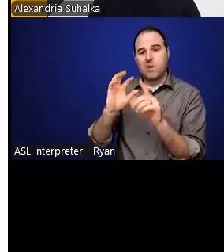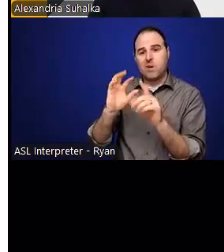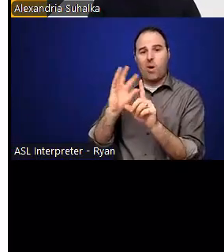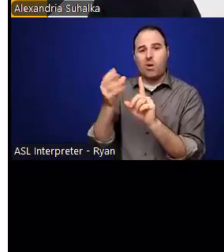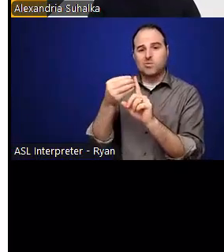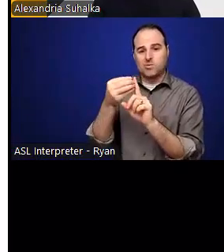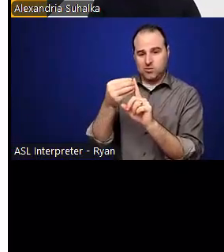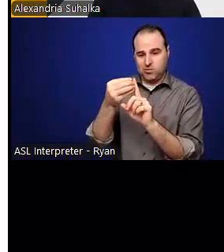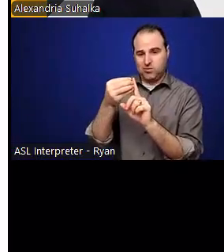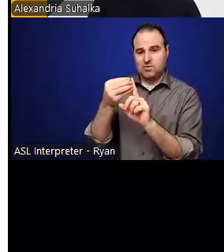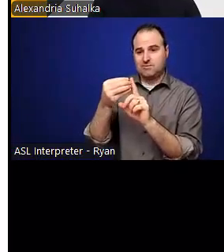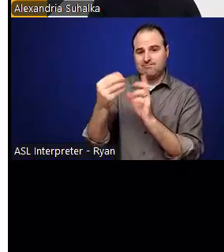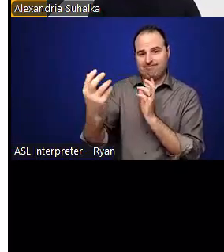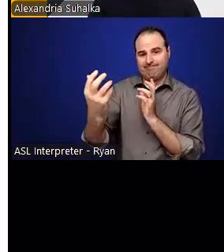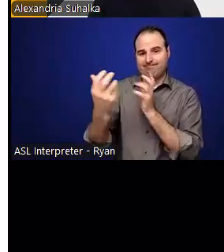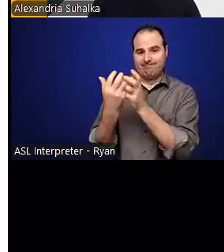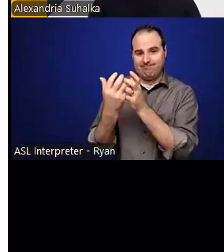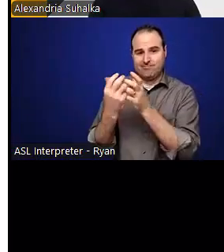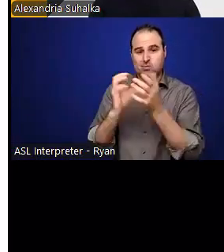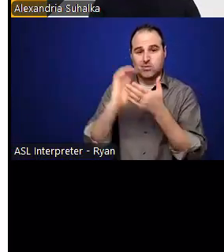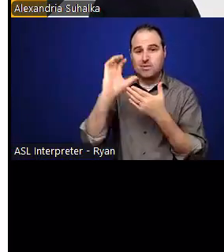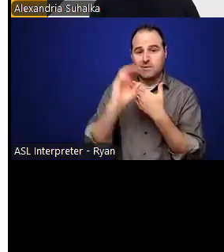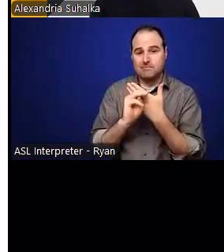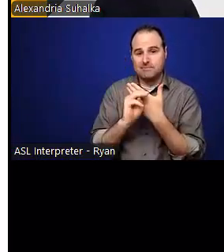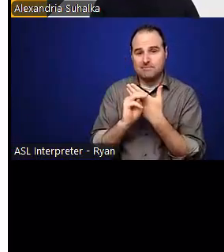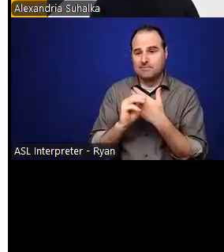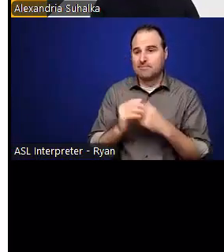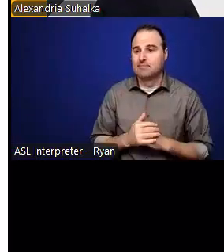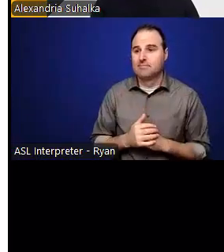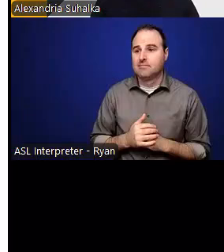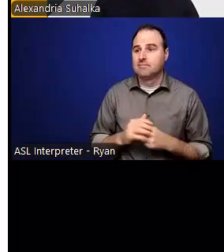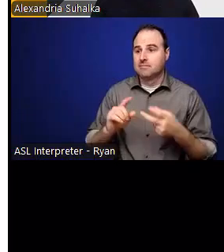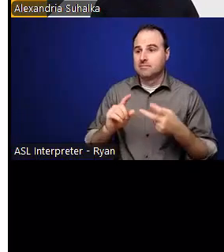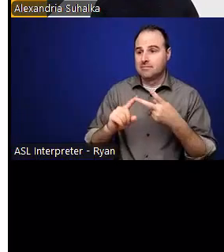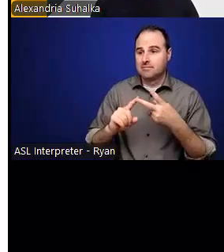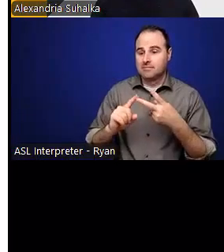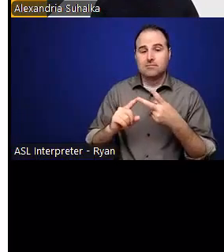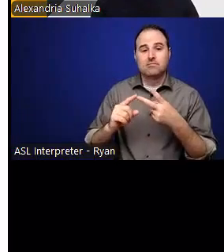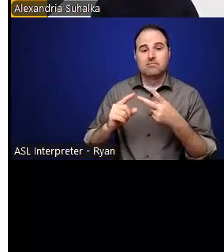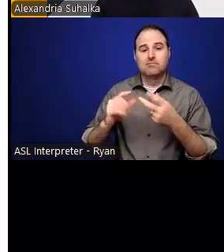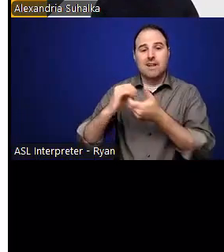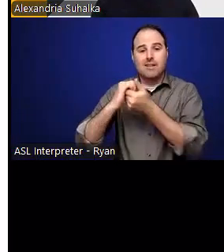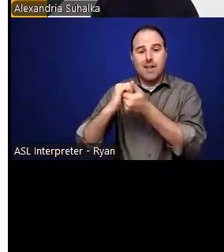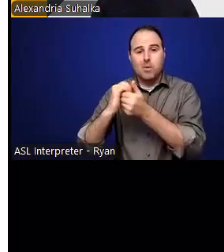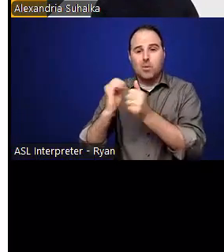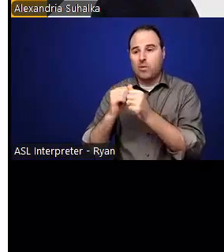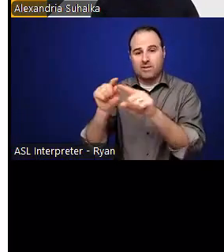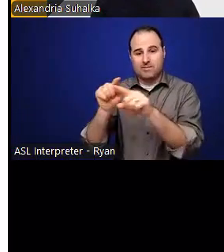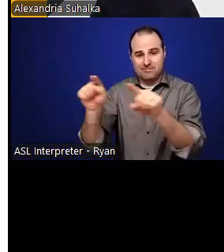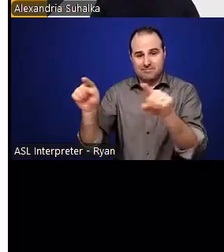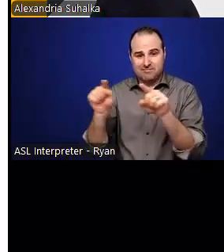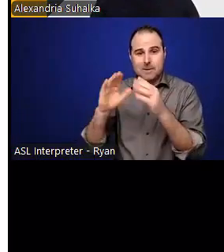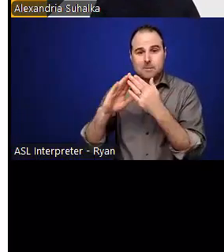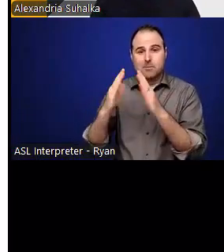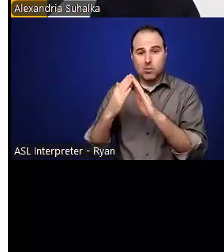And the second one, collaborating with our community partners. It was so valuable when we